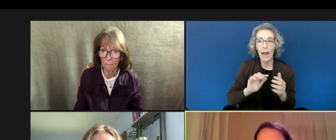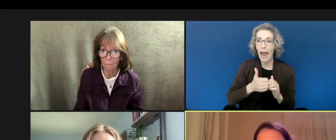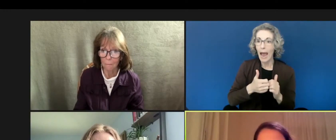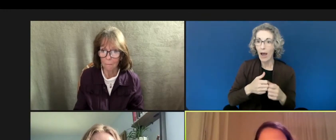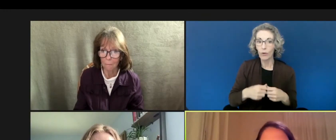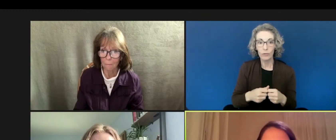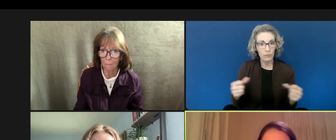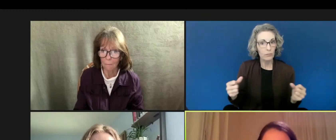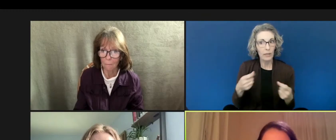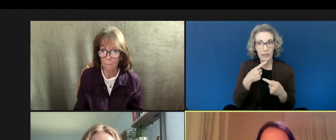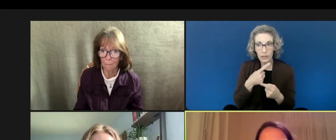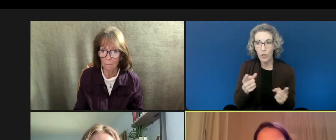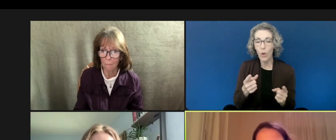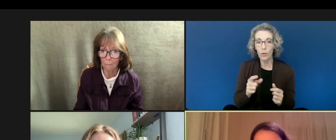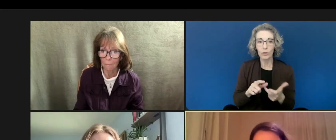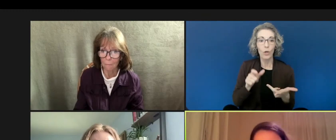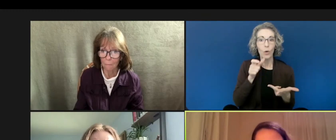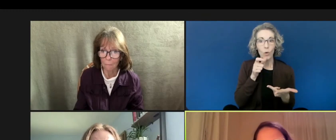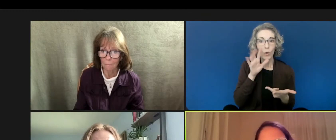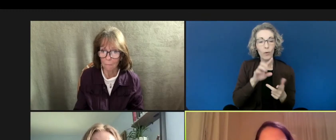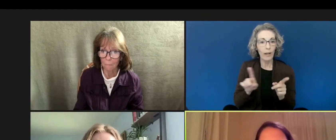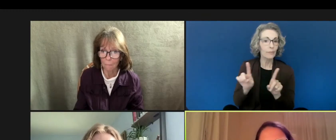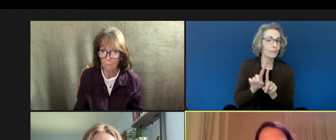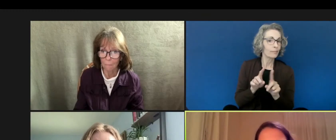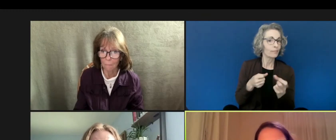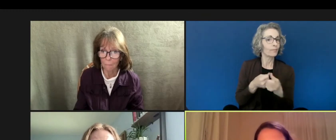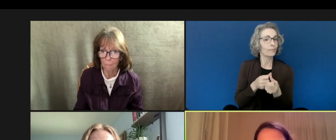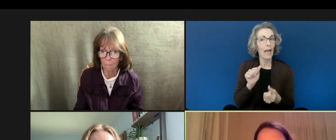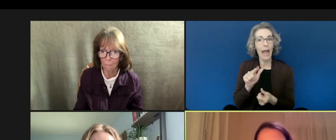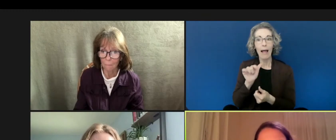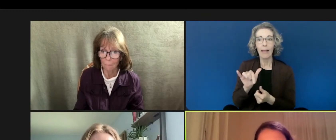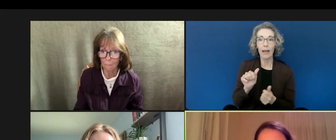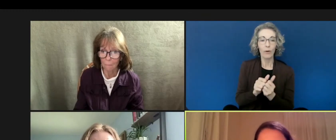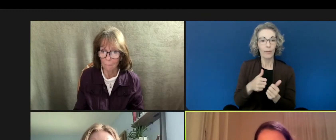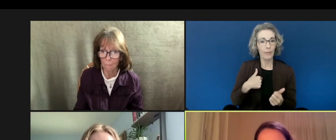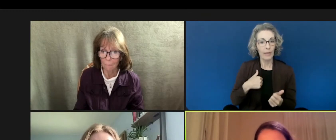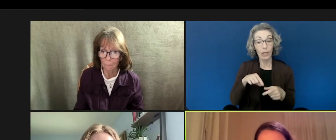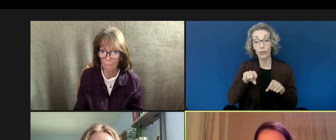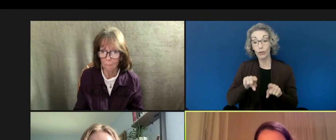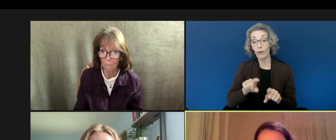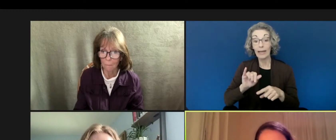during the internship, the residency, and probably a journey.